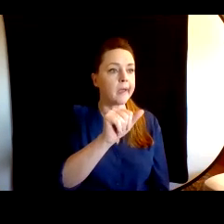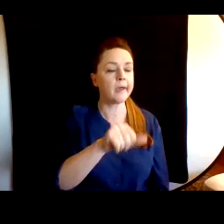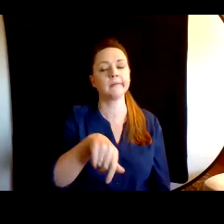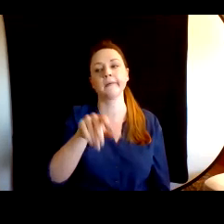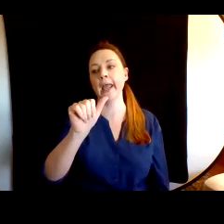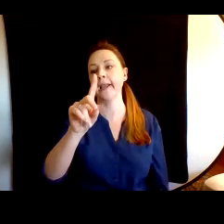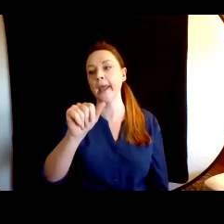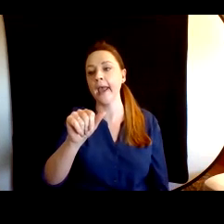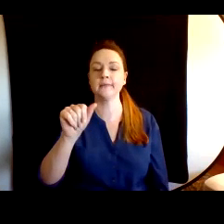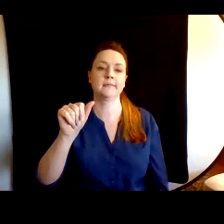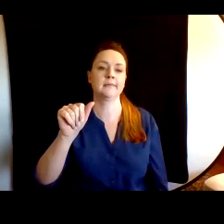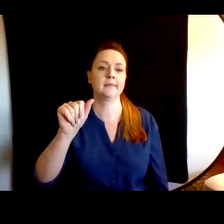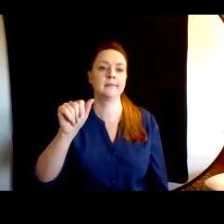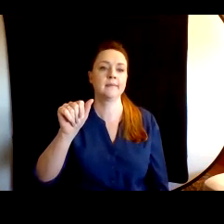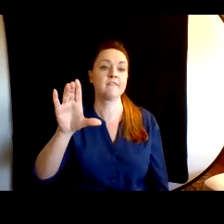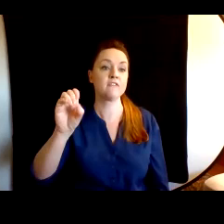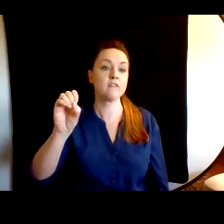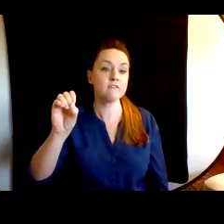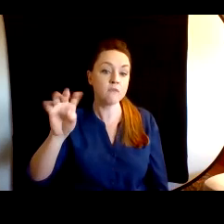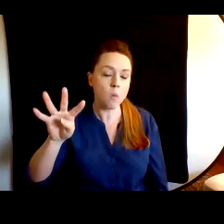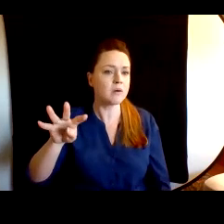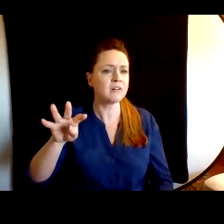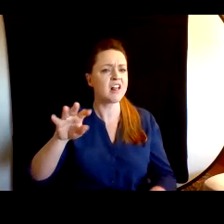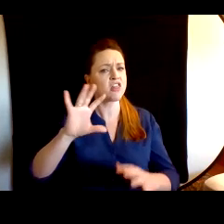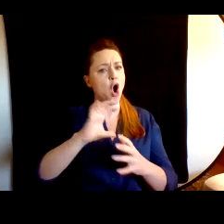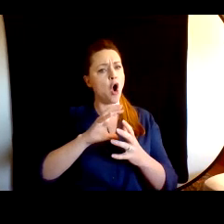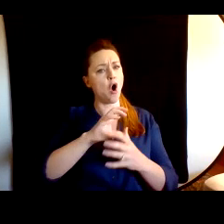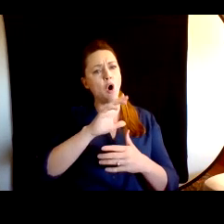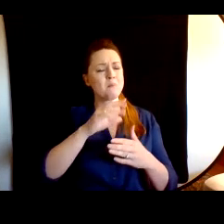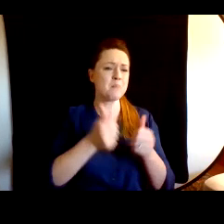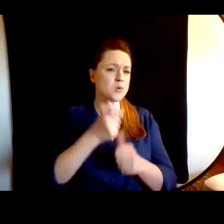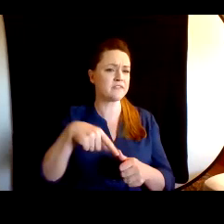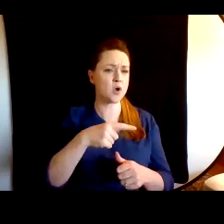a lot of those laws are complaint-driven. And so not everybody has the time, the energy,